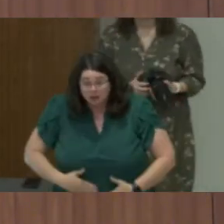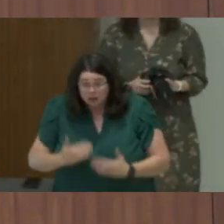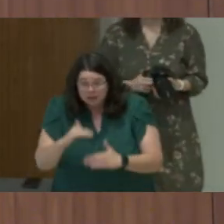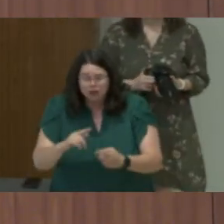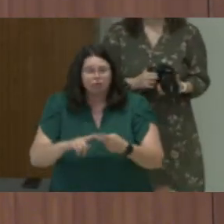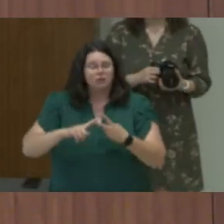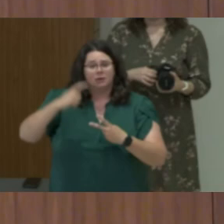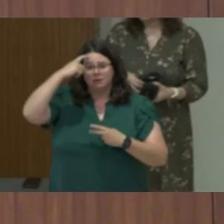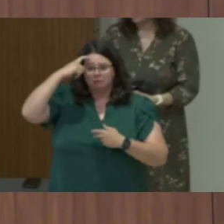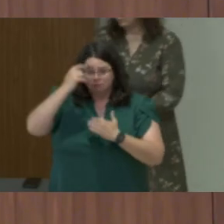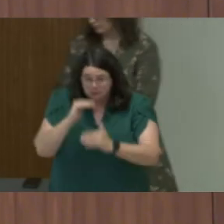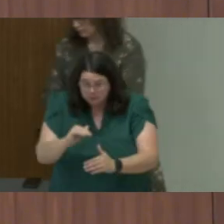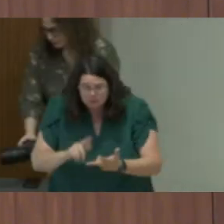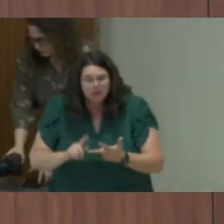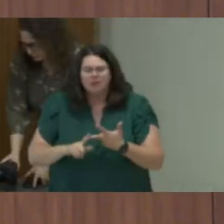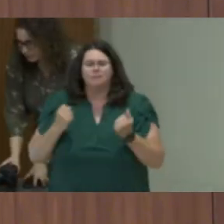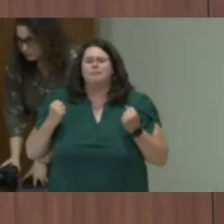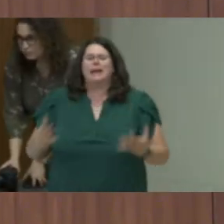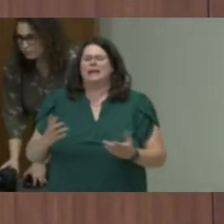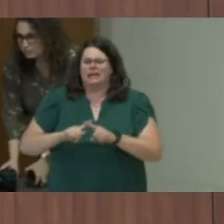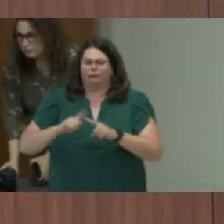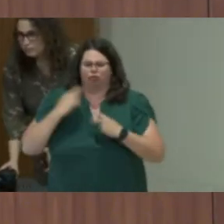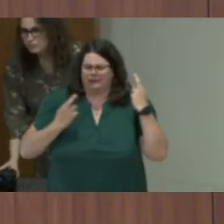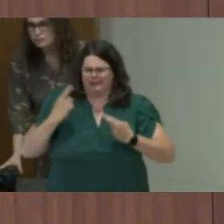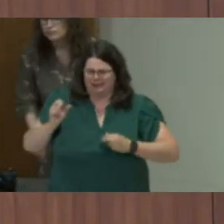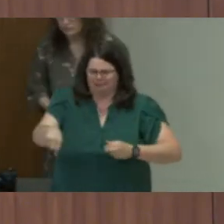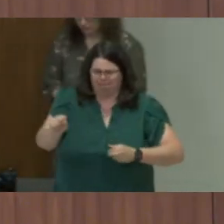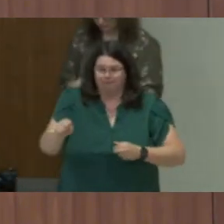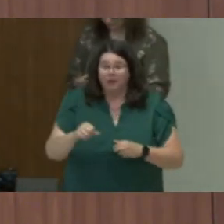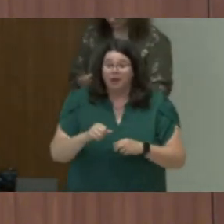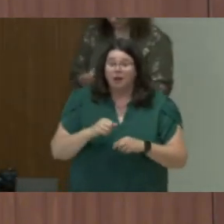may be all sorts of things. And if we take one set of fragilities